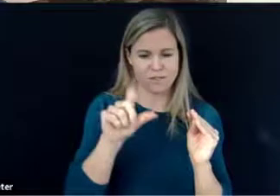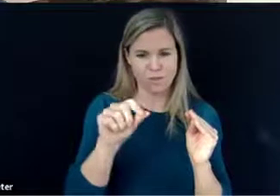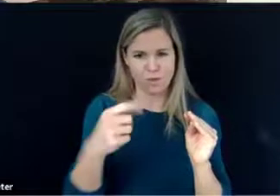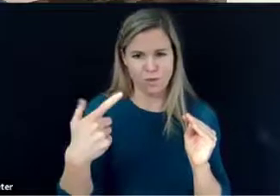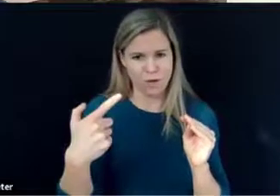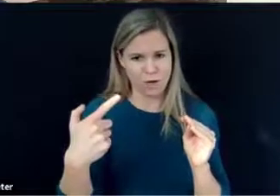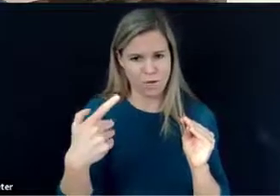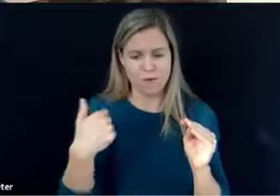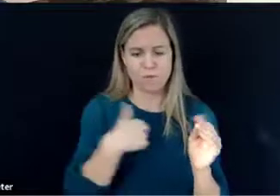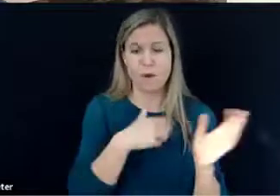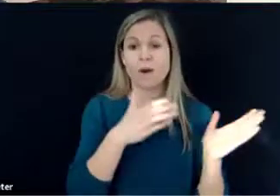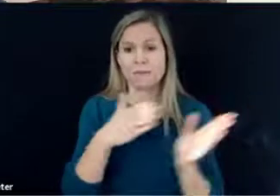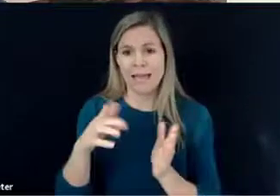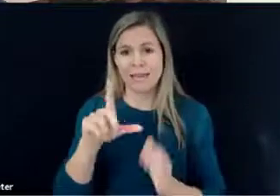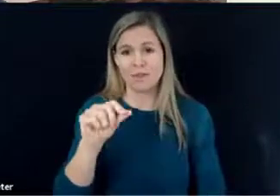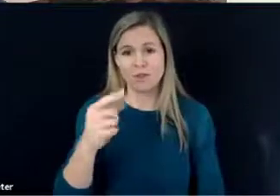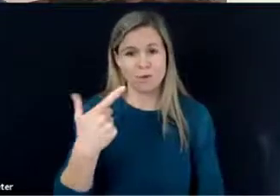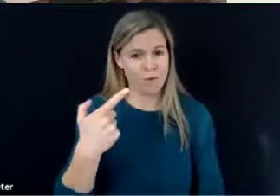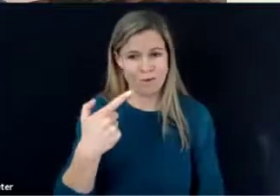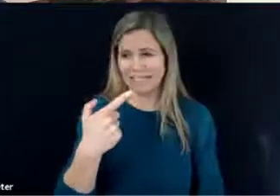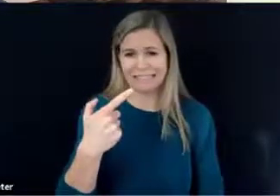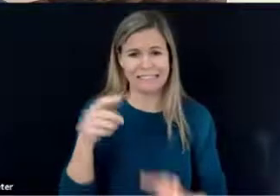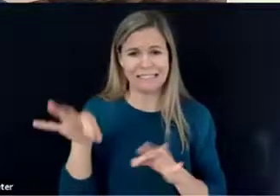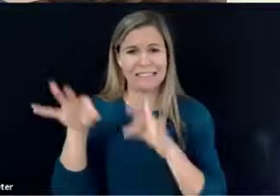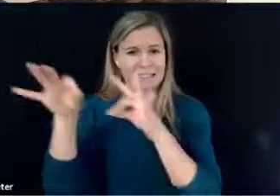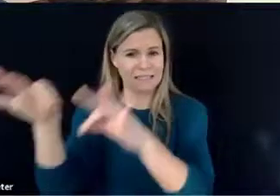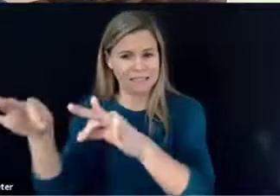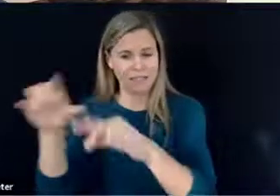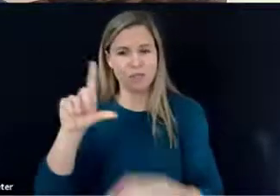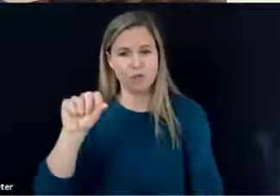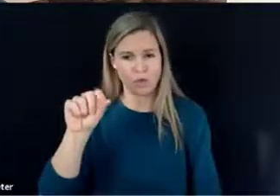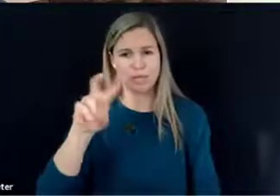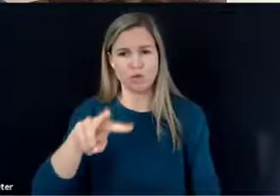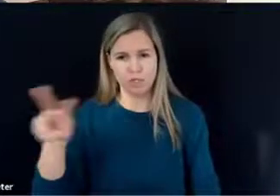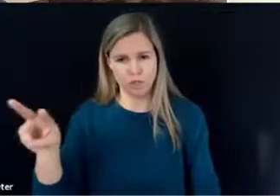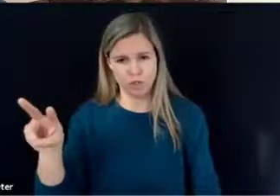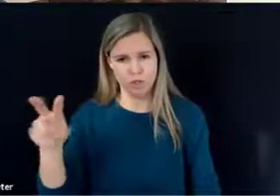until 2022, so last year we quickly made the decision